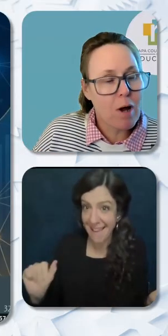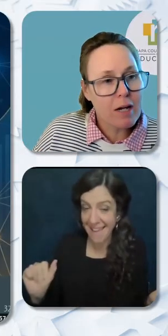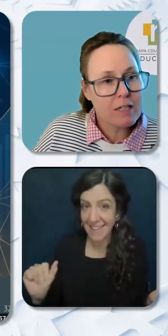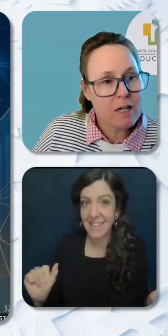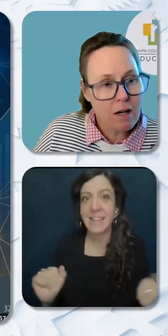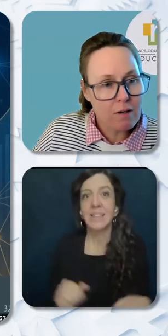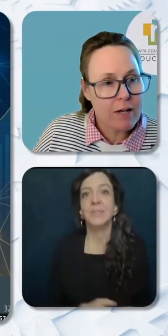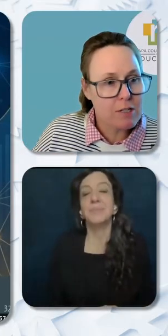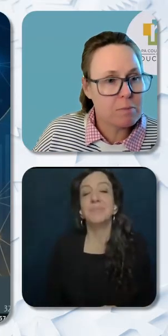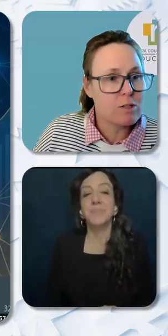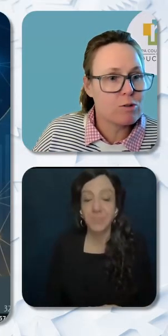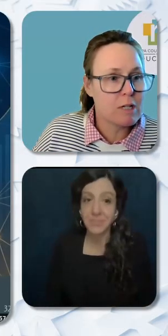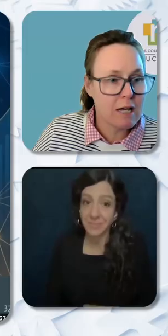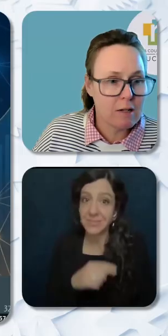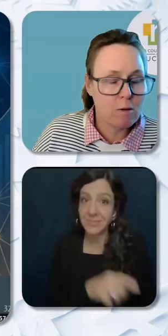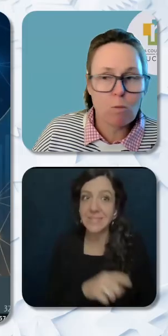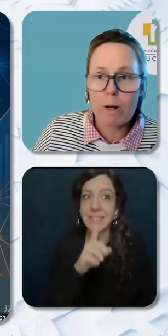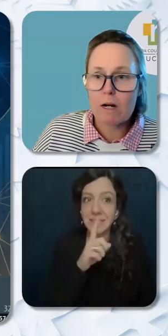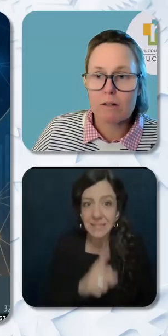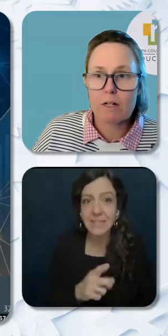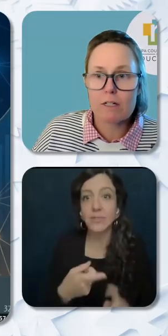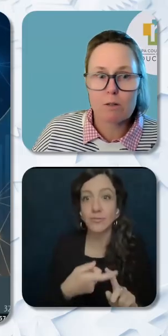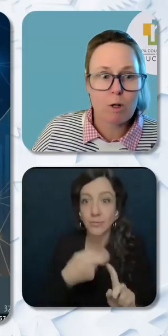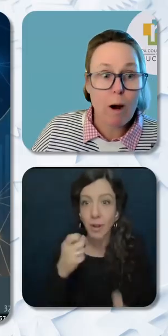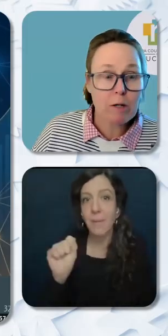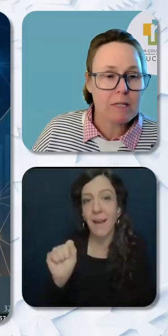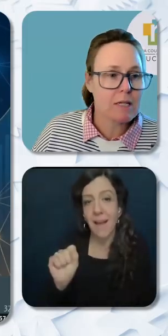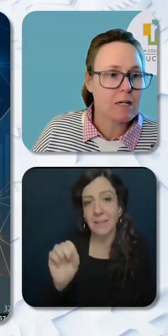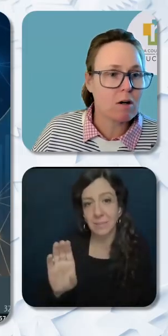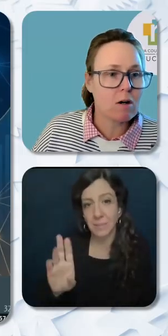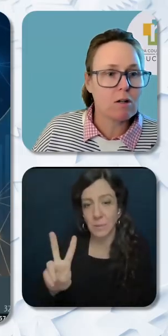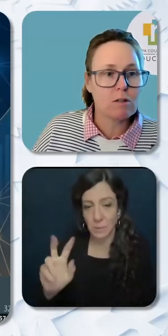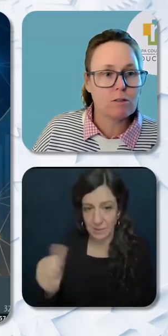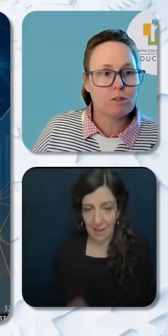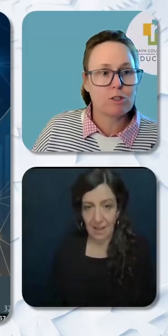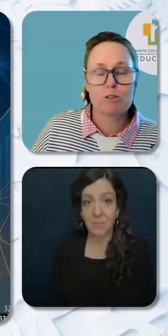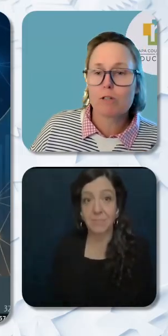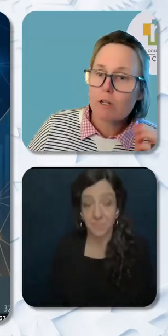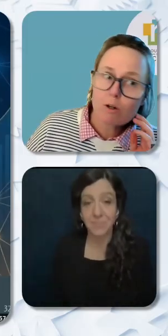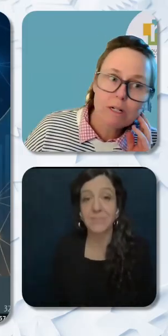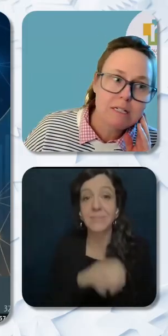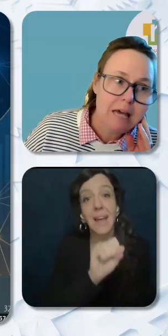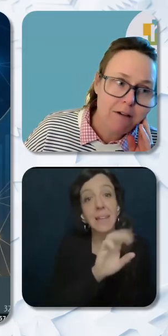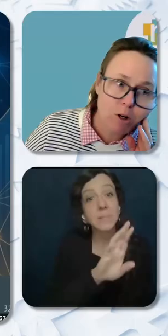a product of SB 210, where there is a requirement that all children who are